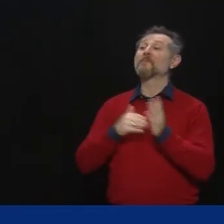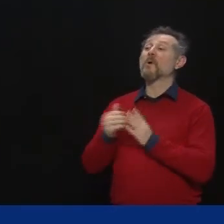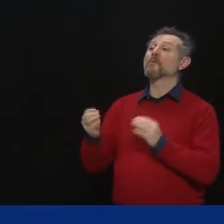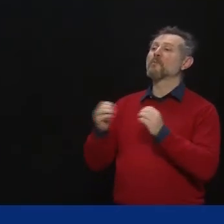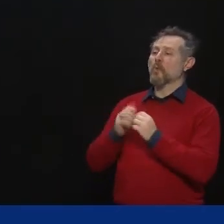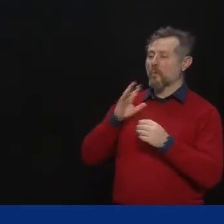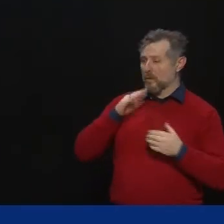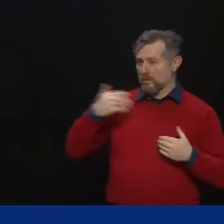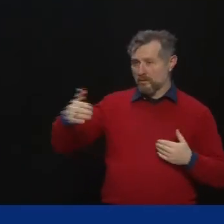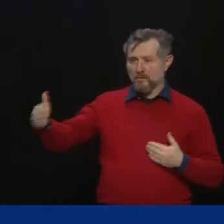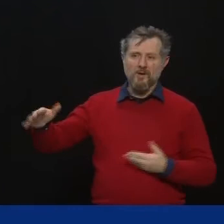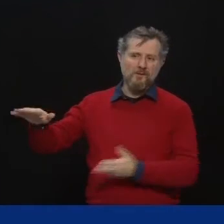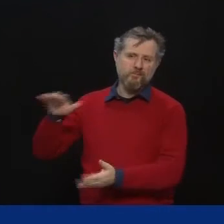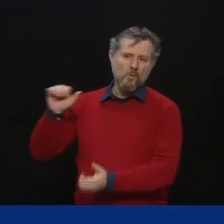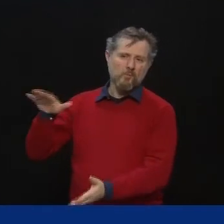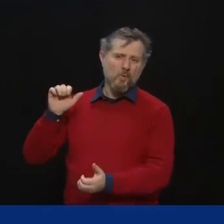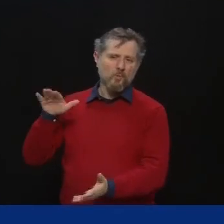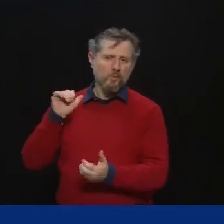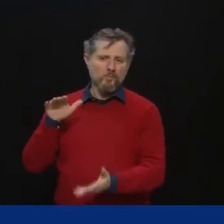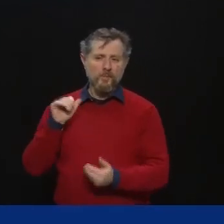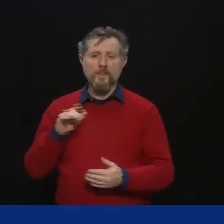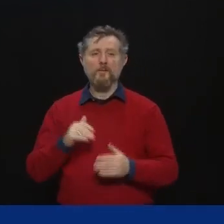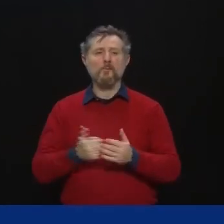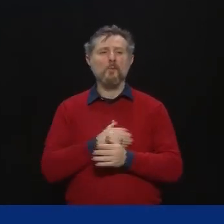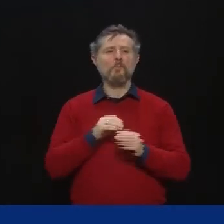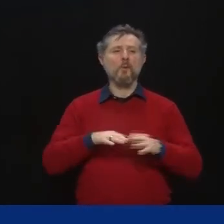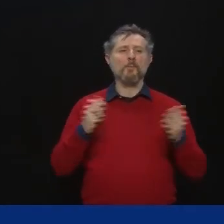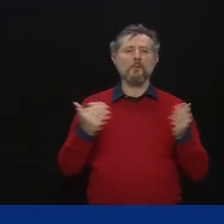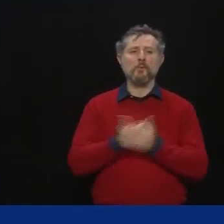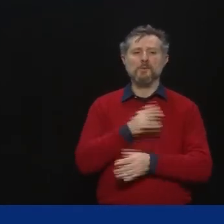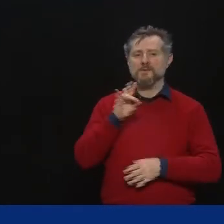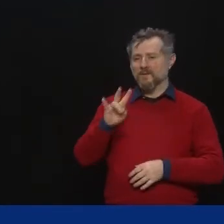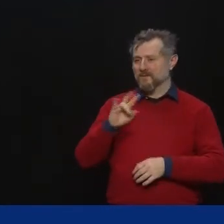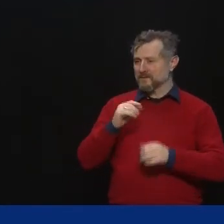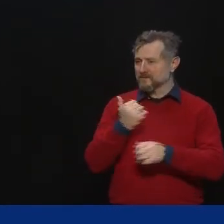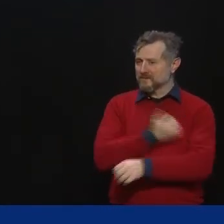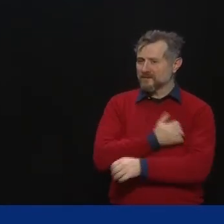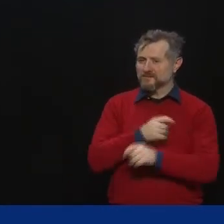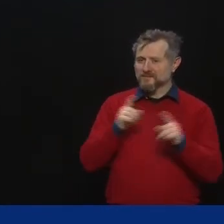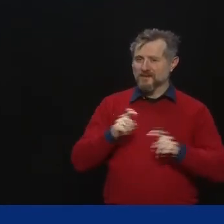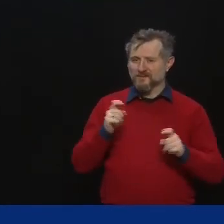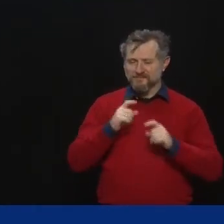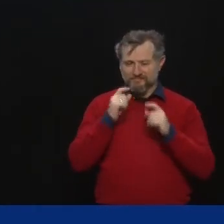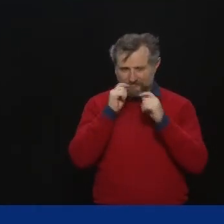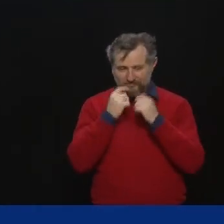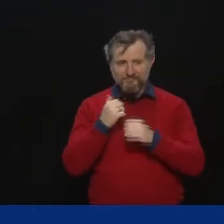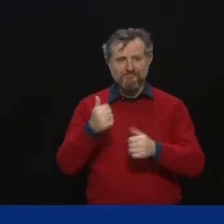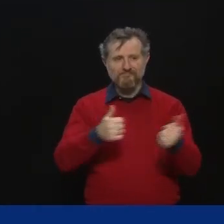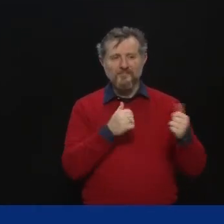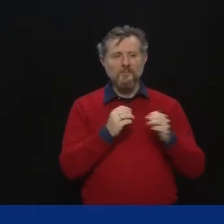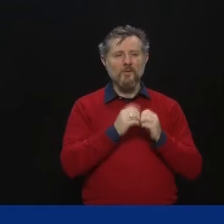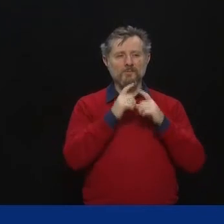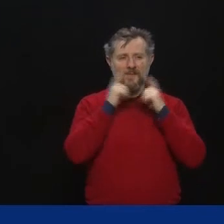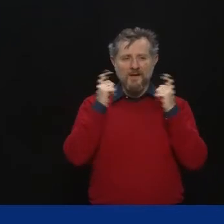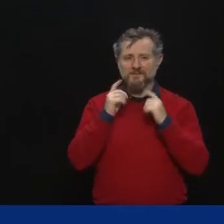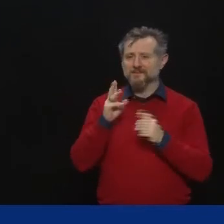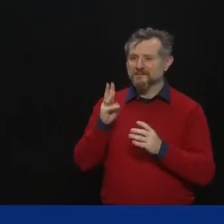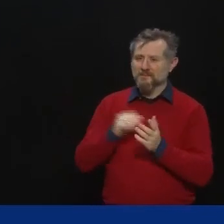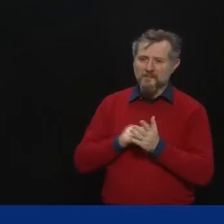THAT. WE HAVE MORE TESTS IN ADDITION TO THE MILLIONS WE TALKED ABOUT, WE HAVE 10 MILLION MORE COMING. WE'LL KEEP ORDERING.